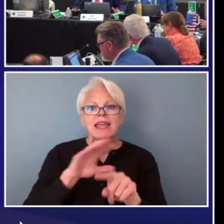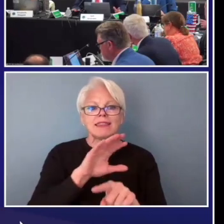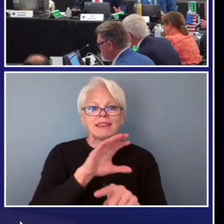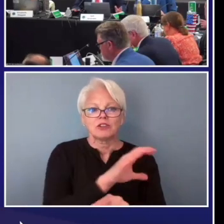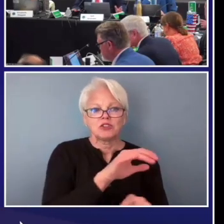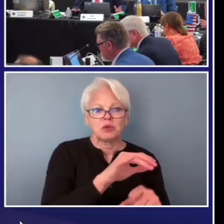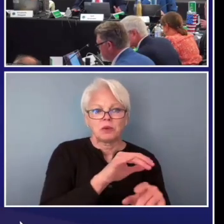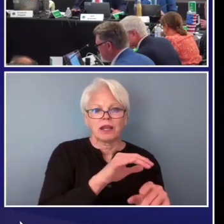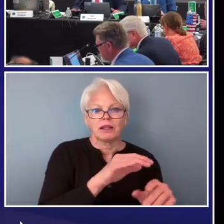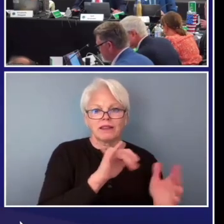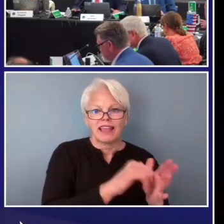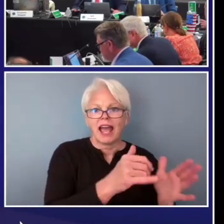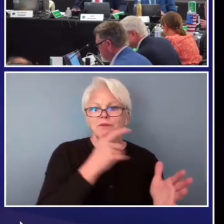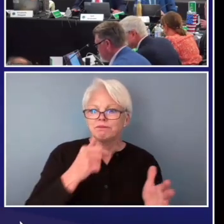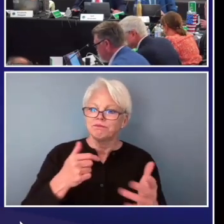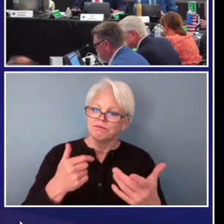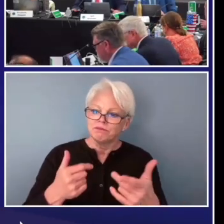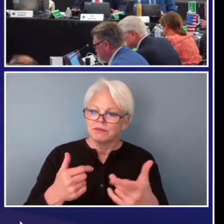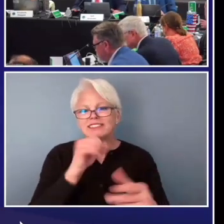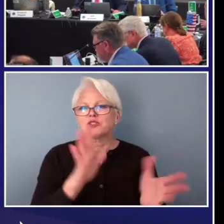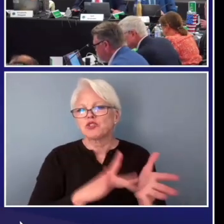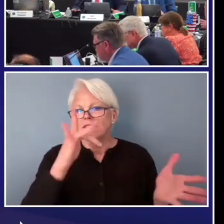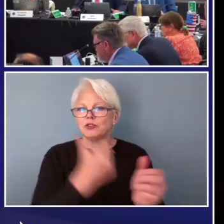basically a circumvention of the, um, of the process.